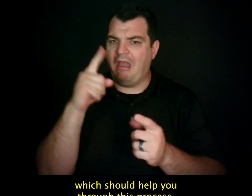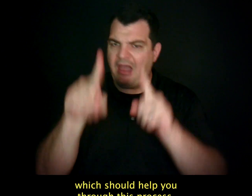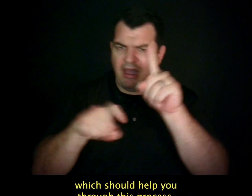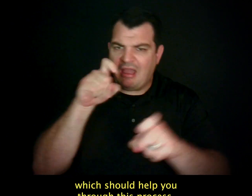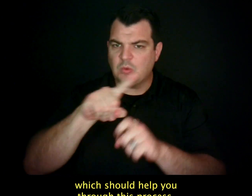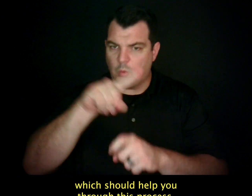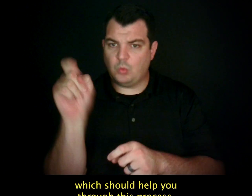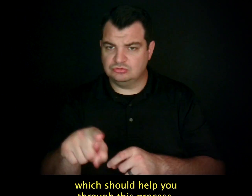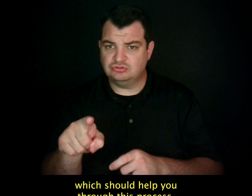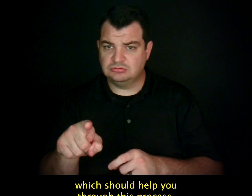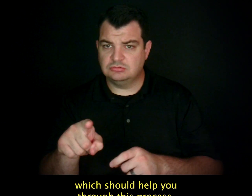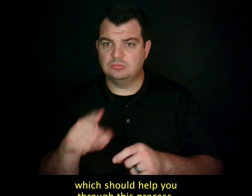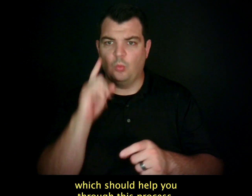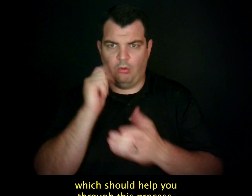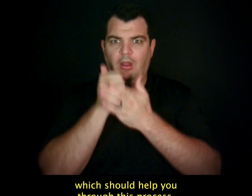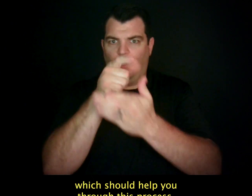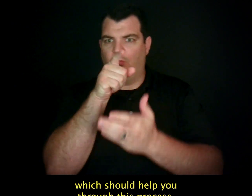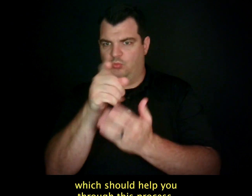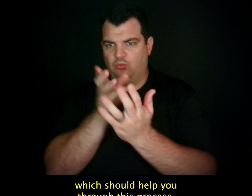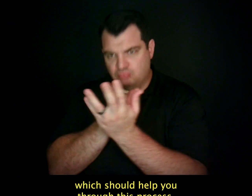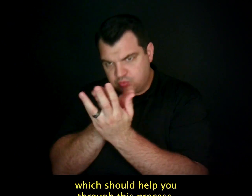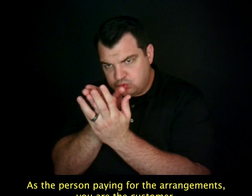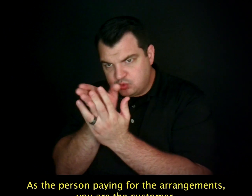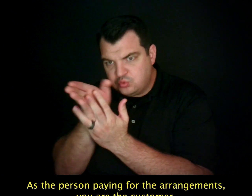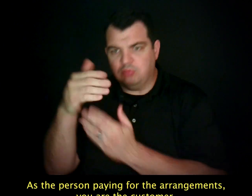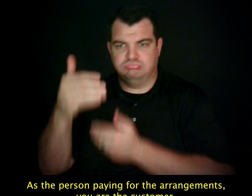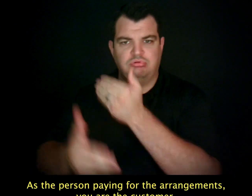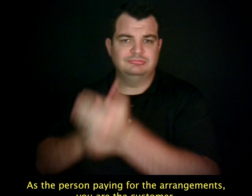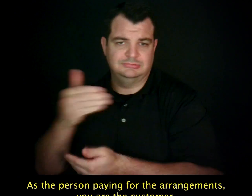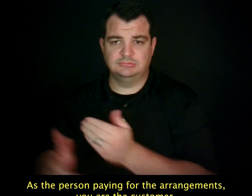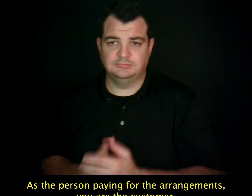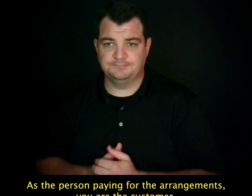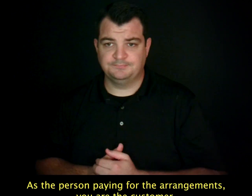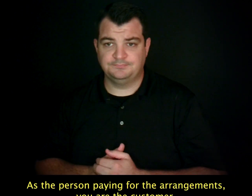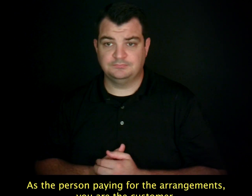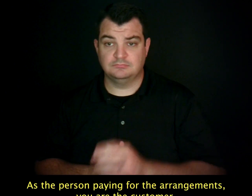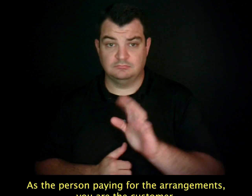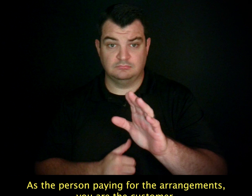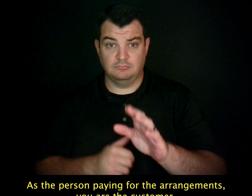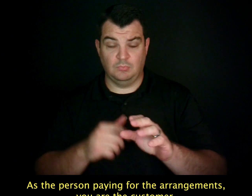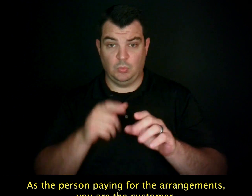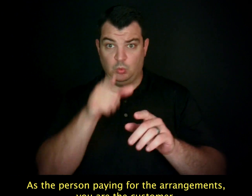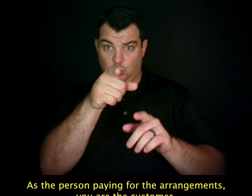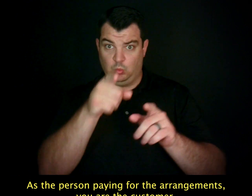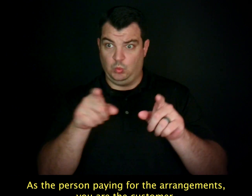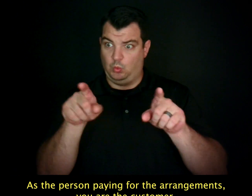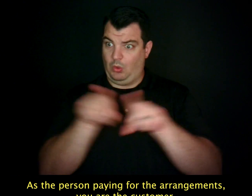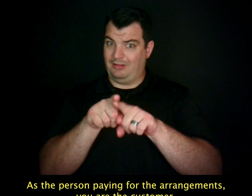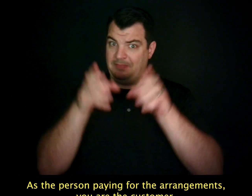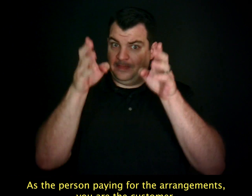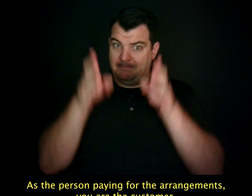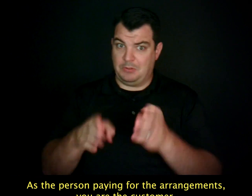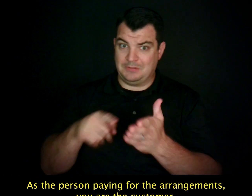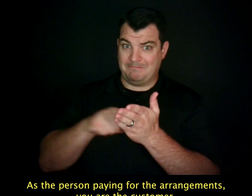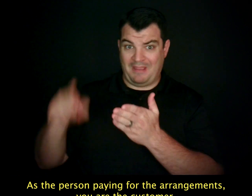which should help you through this process. As the person paying for the arrangements, you are the customer.